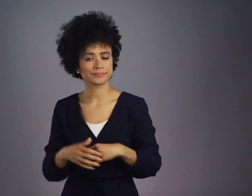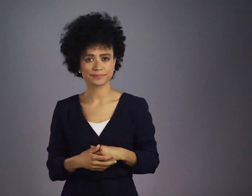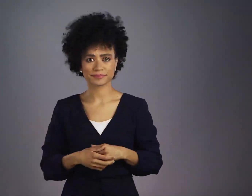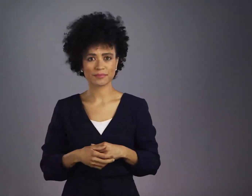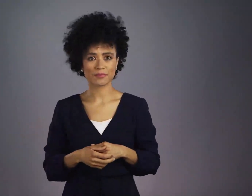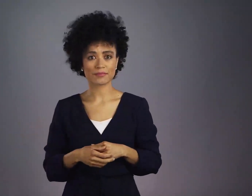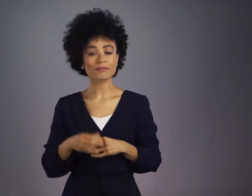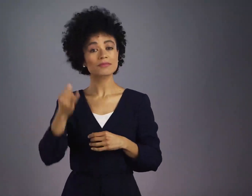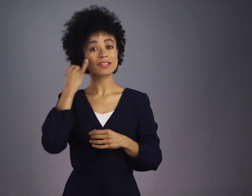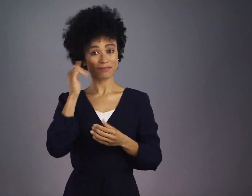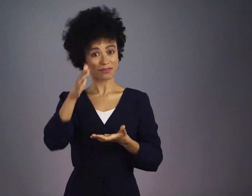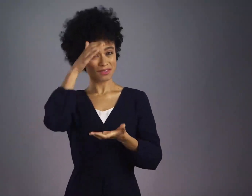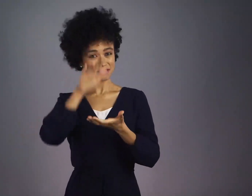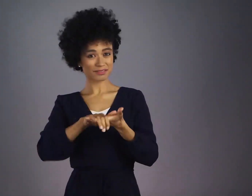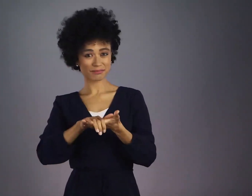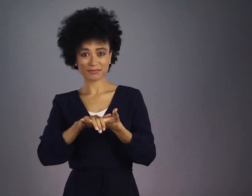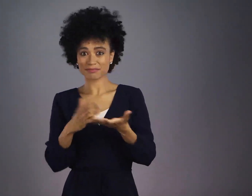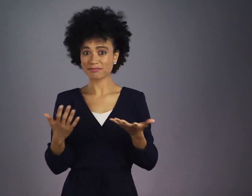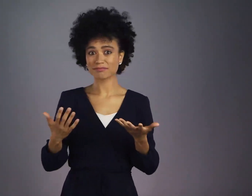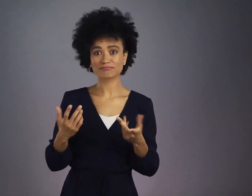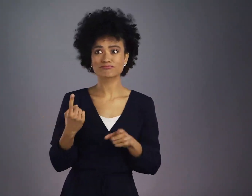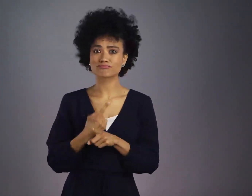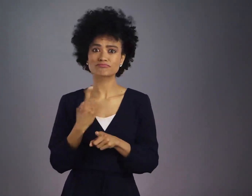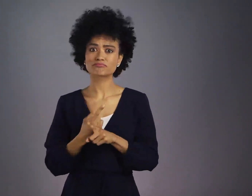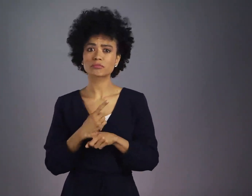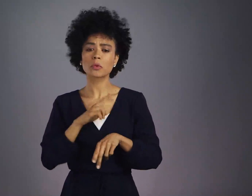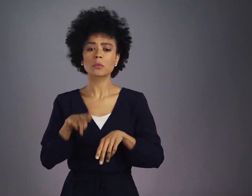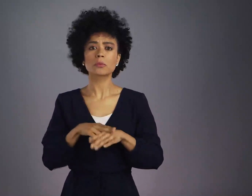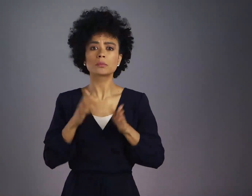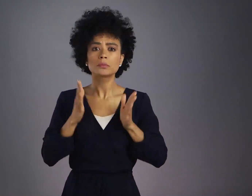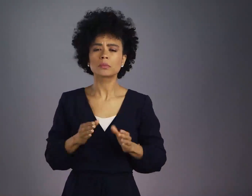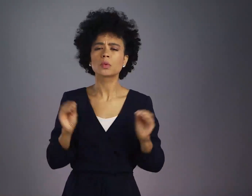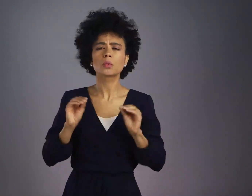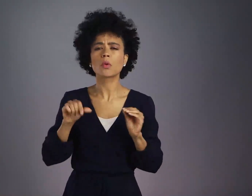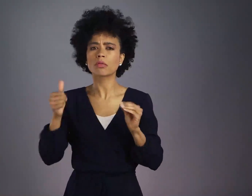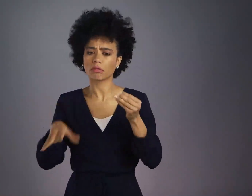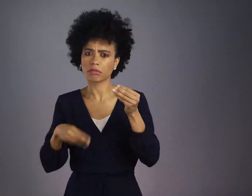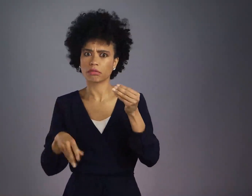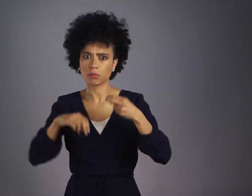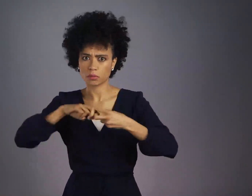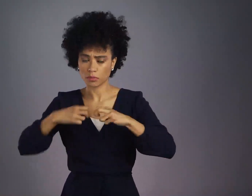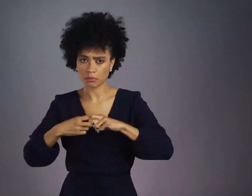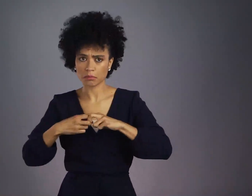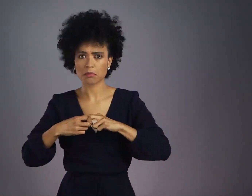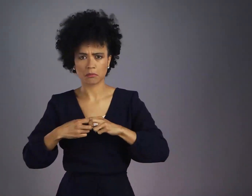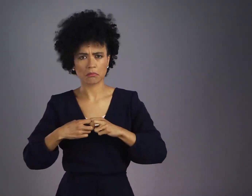If your husband is otherwise a normal individual, your chances are good at this stage.